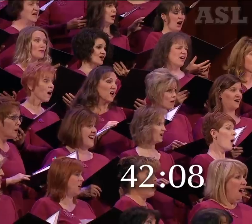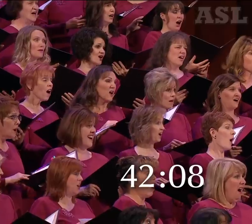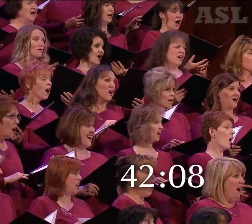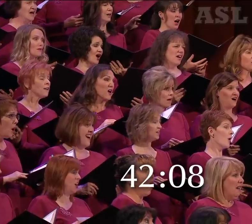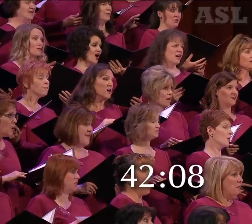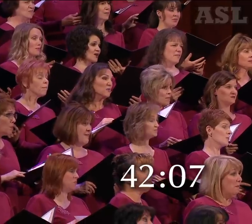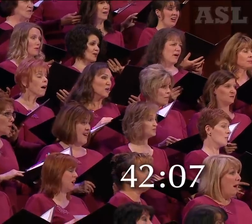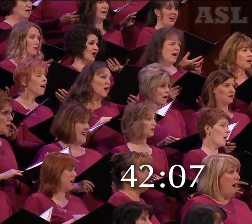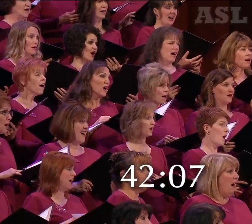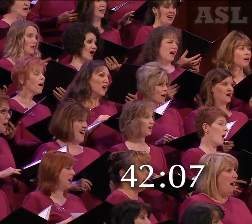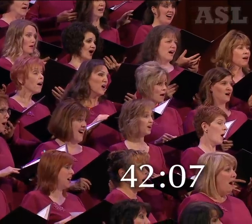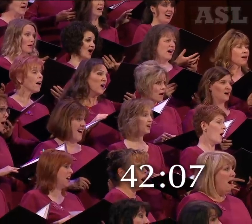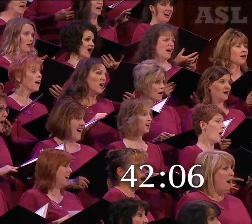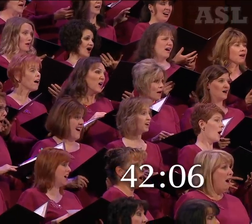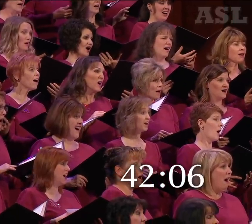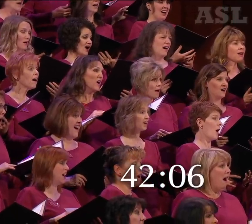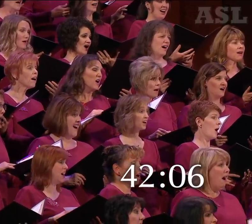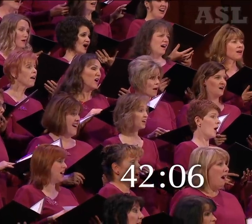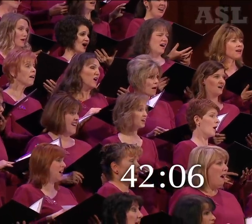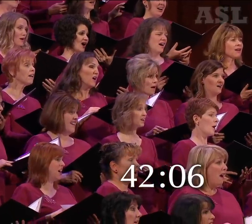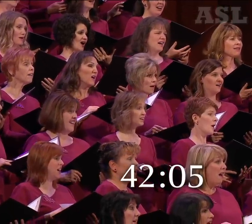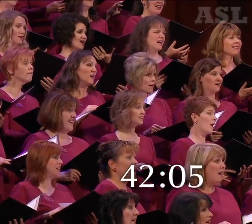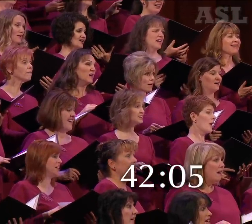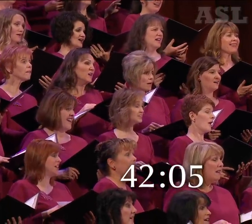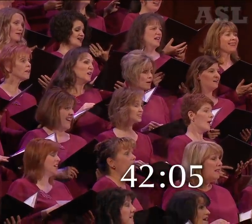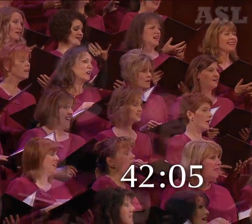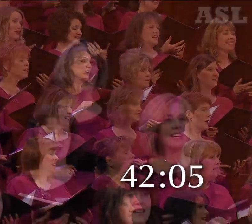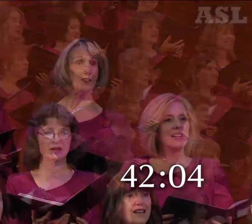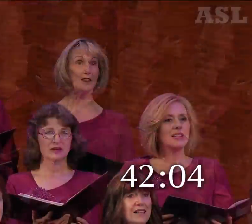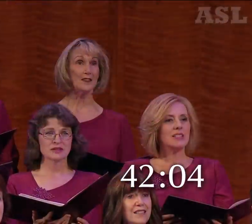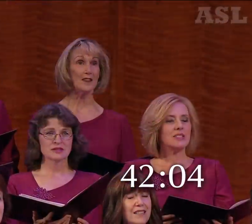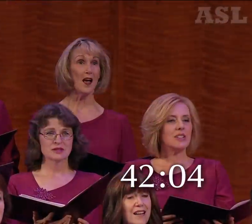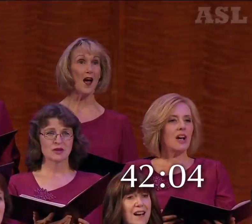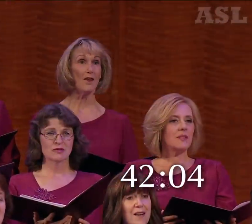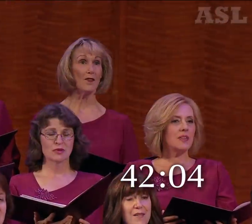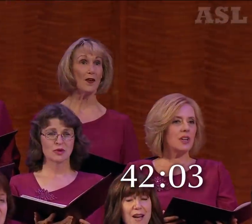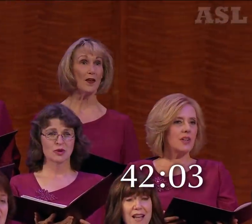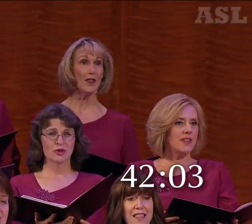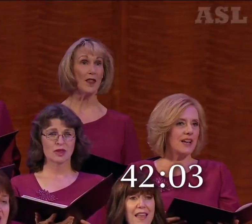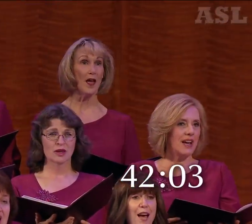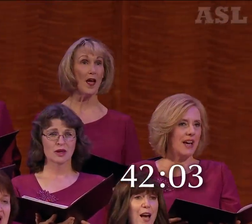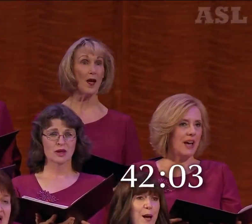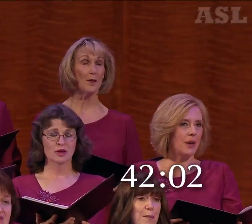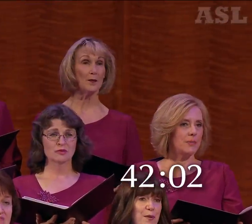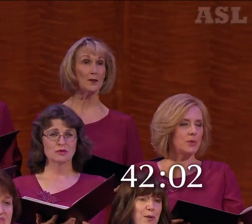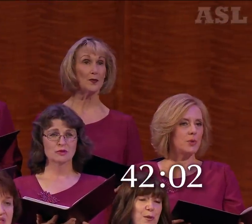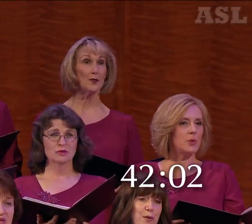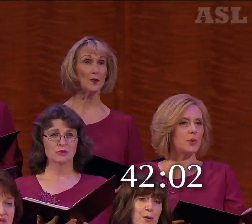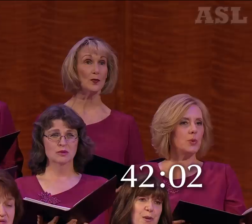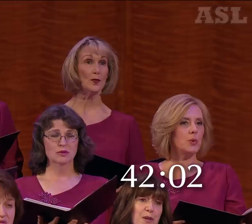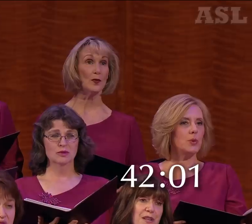THIS IS THE ENGLISH CLOSED CAPTION CHANNEL OF THE CHURCH OF JESUS CHRIST OF LATTER-DAY SAINTS.